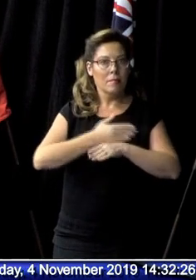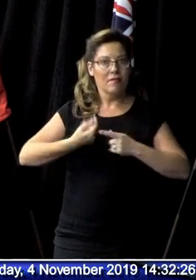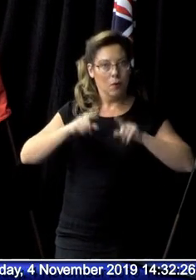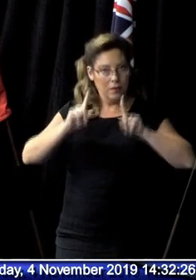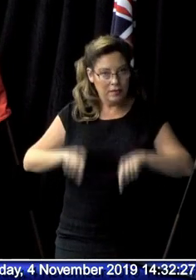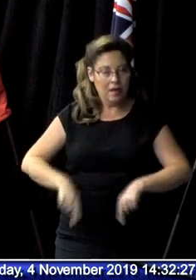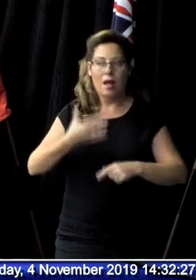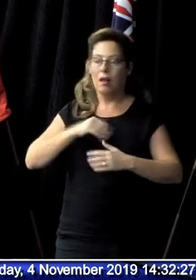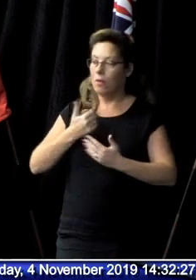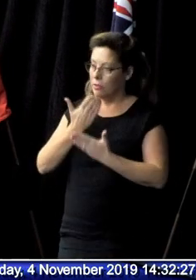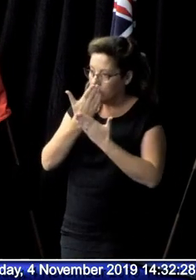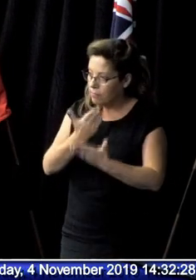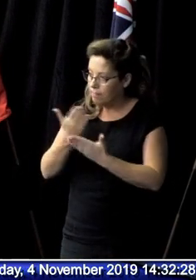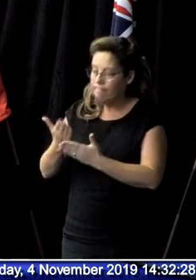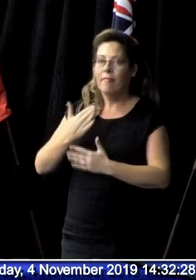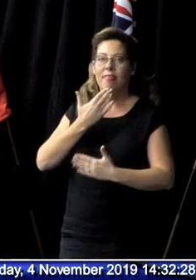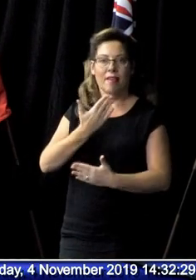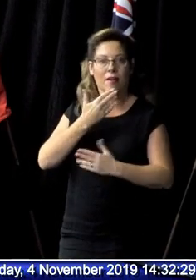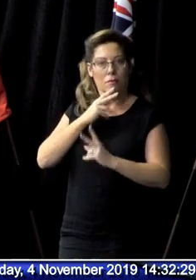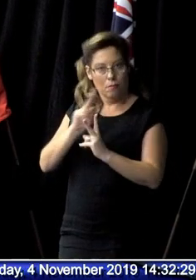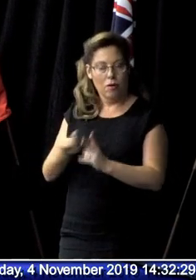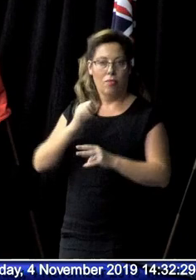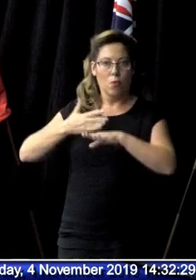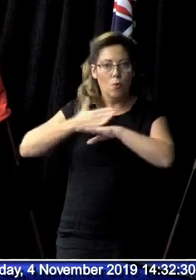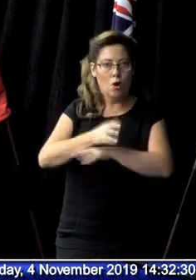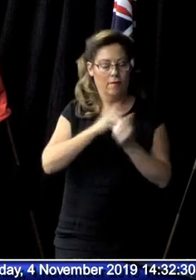that has gone into your submission. Thank you very much.